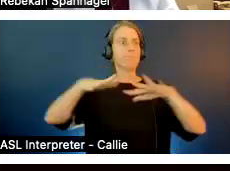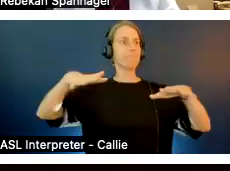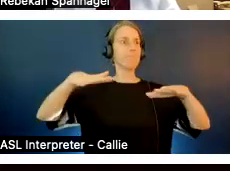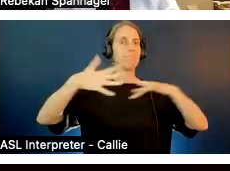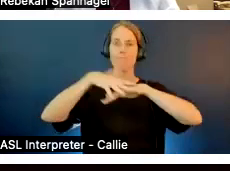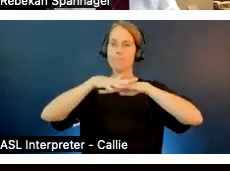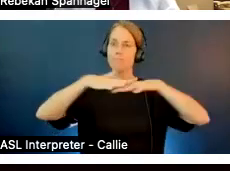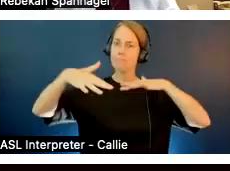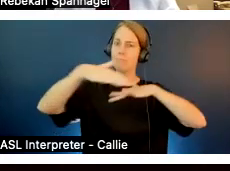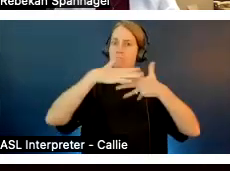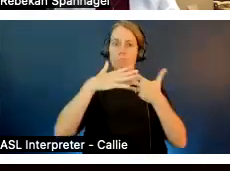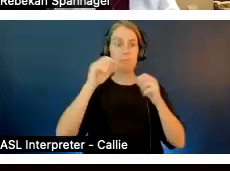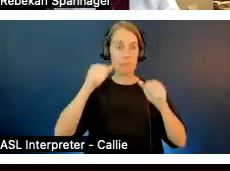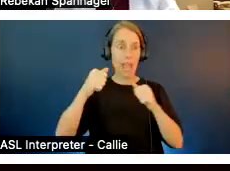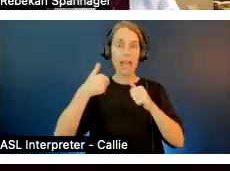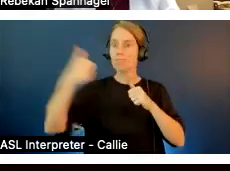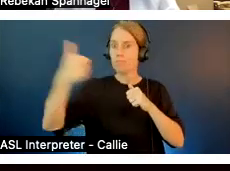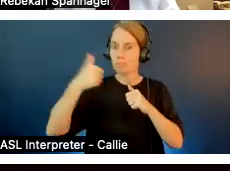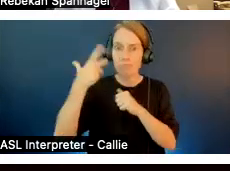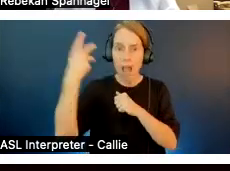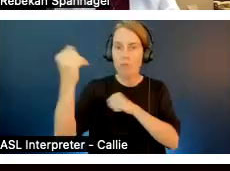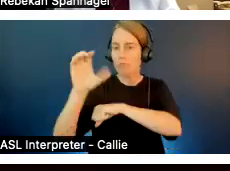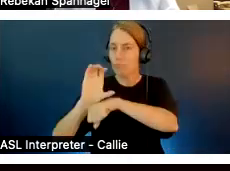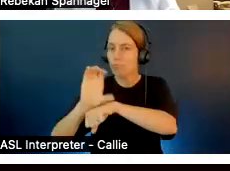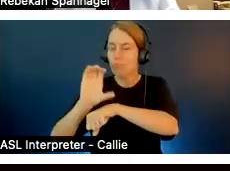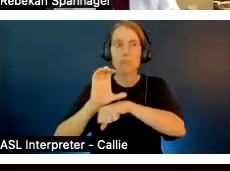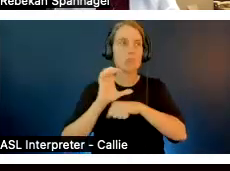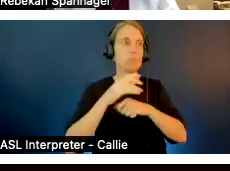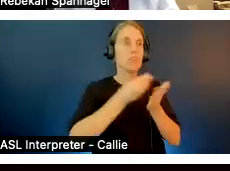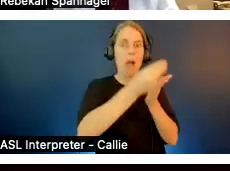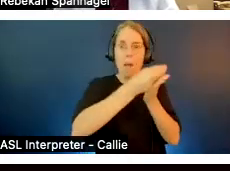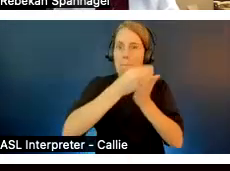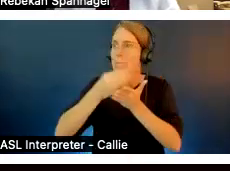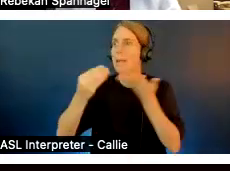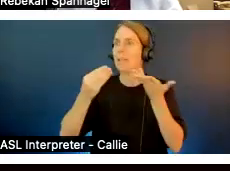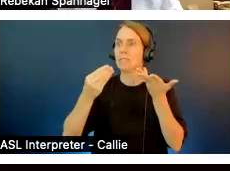local church or go shopping independently or work a job independently or things like that